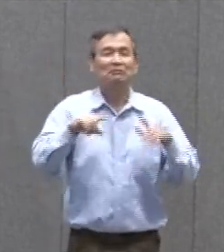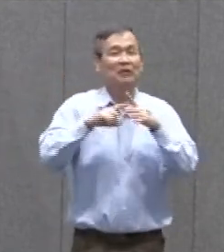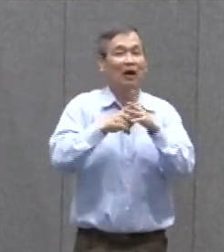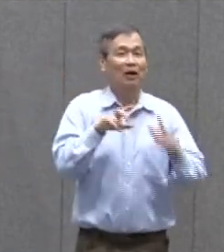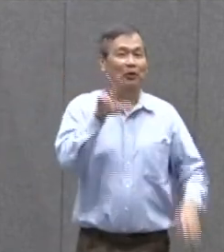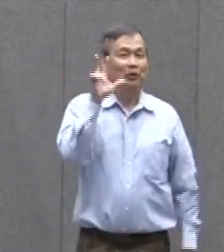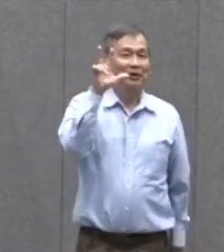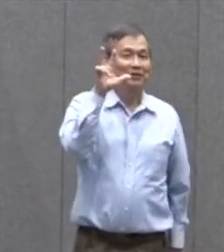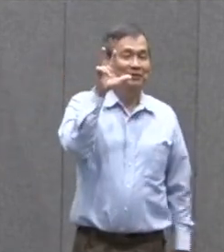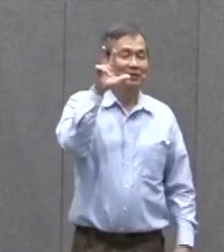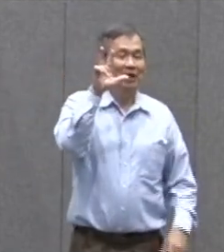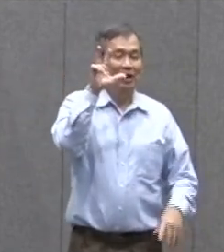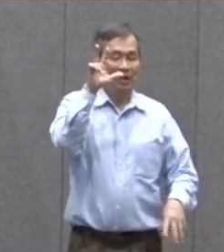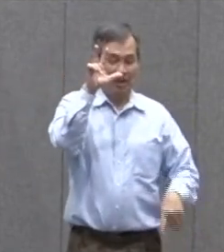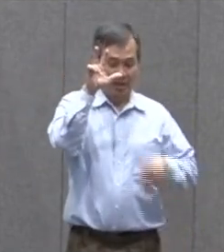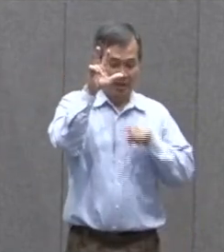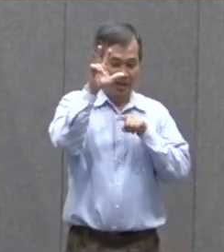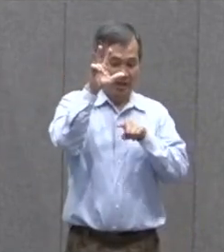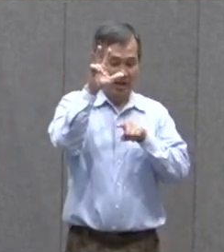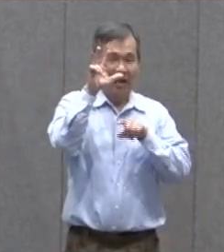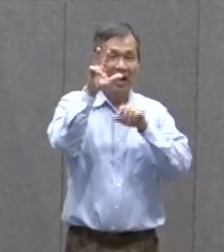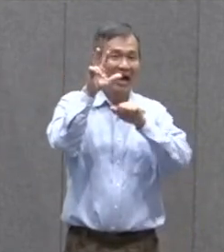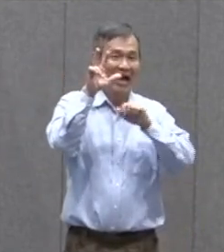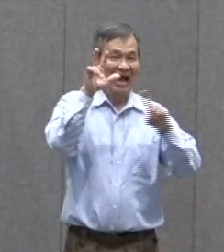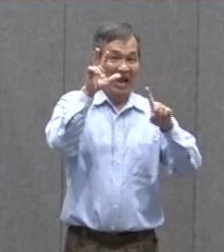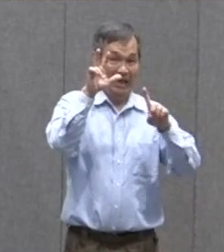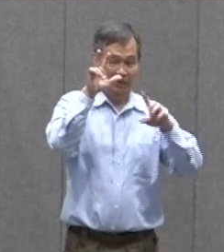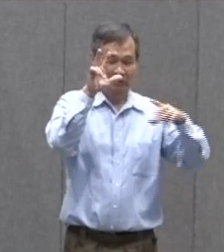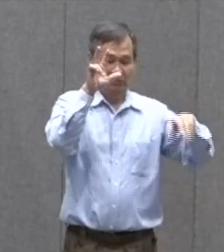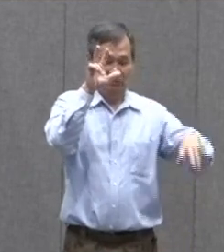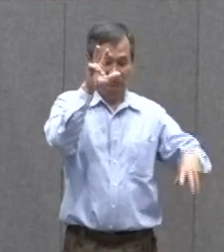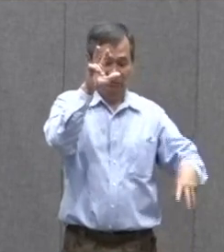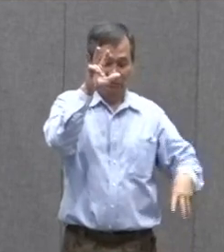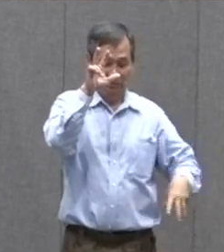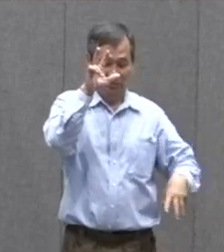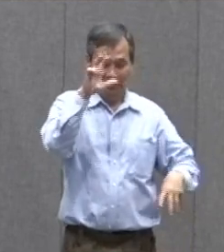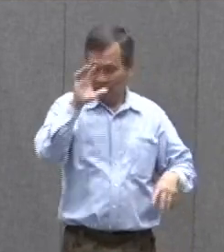and I want to add on, find my plus symbol here.